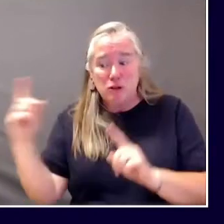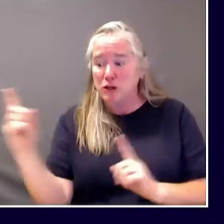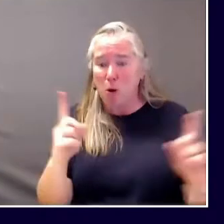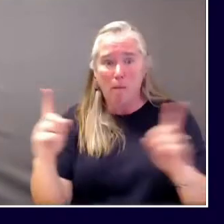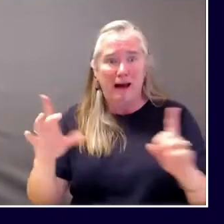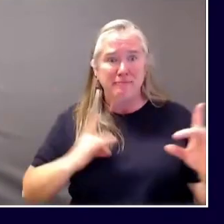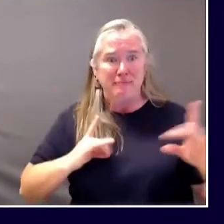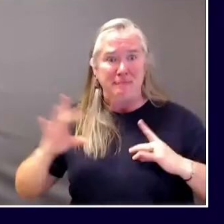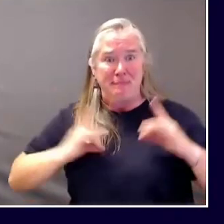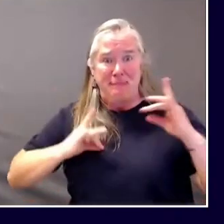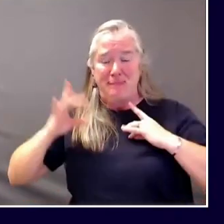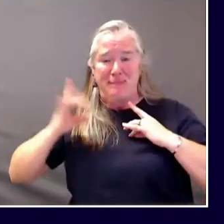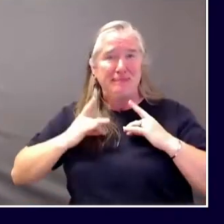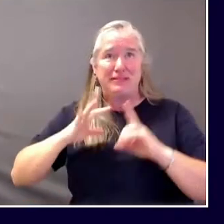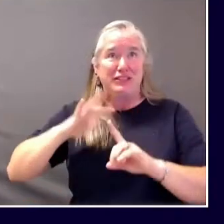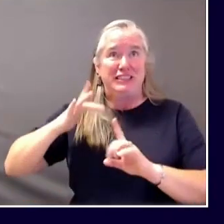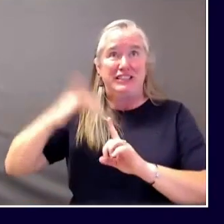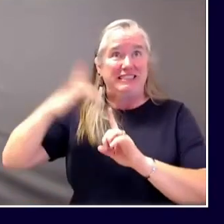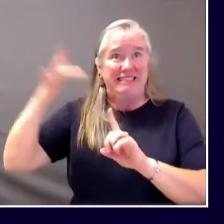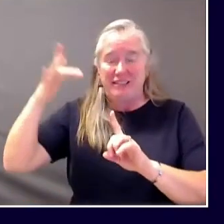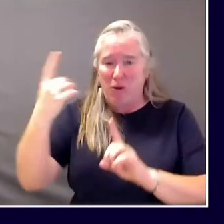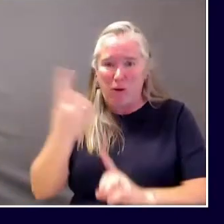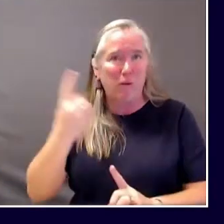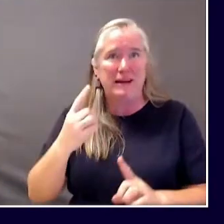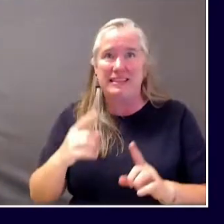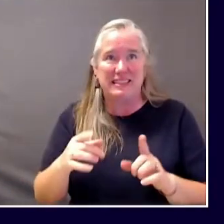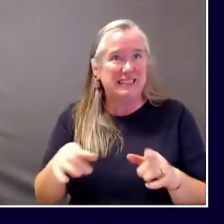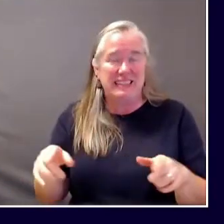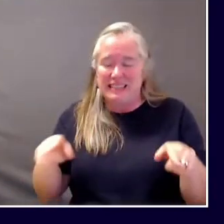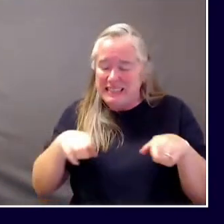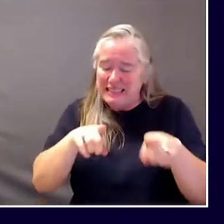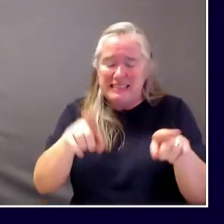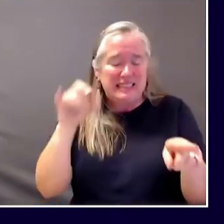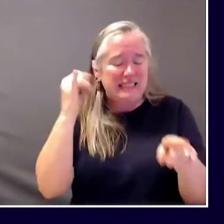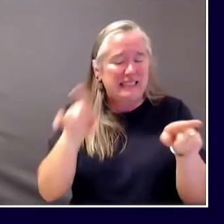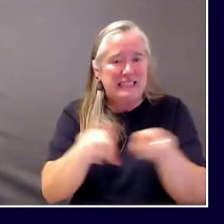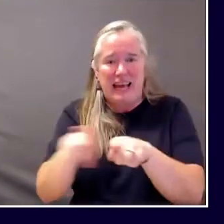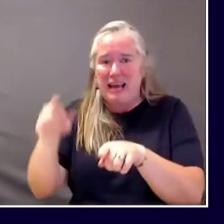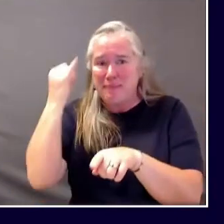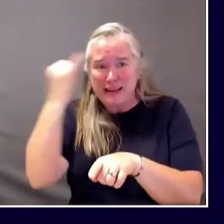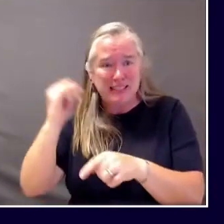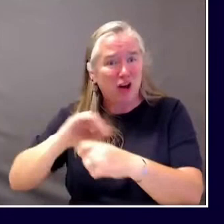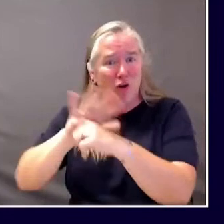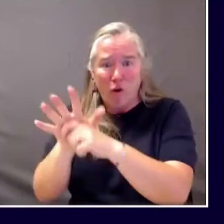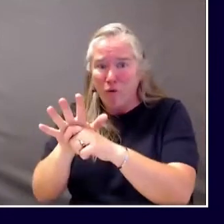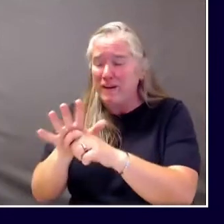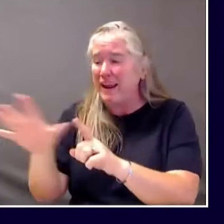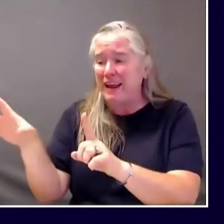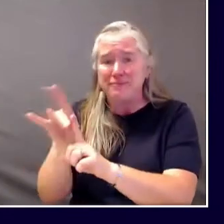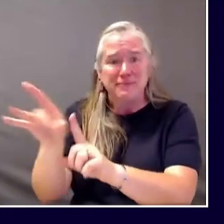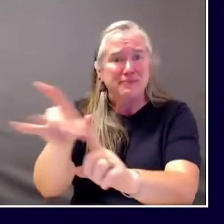back in the bottle once it's opened